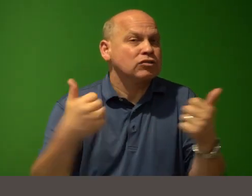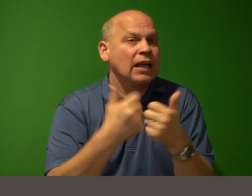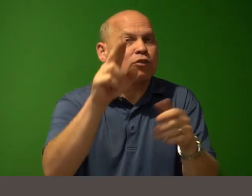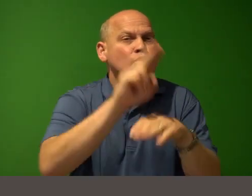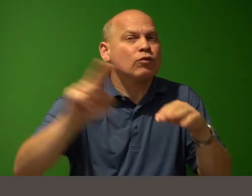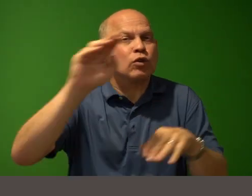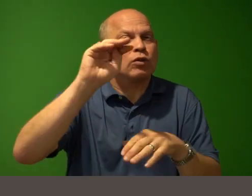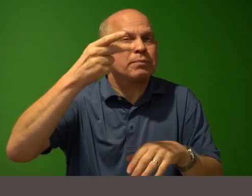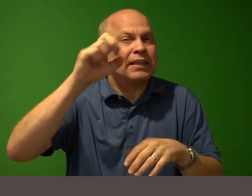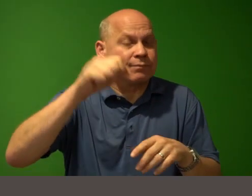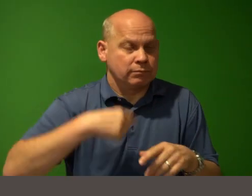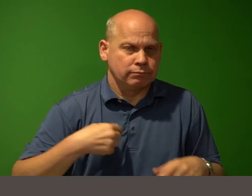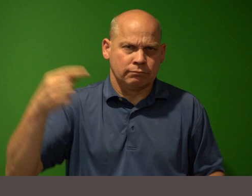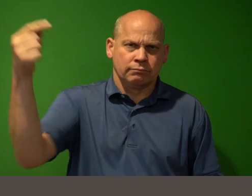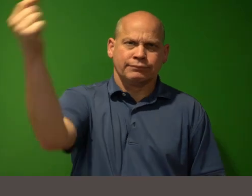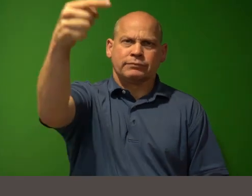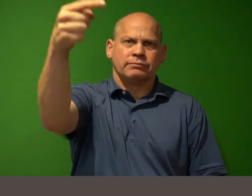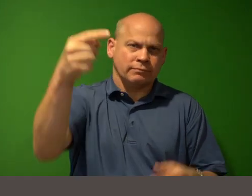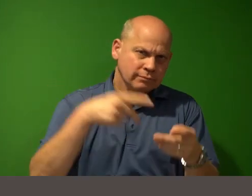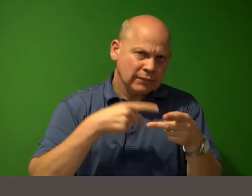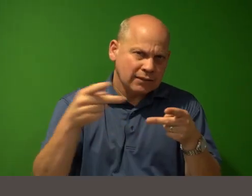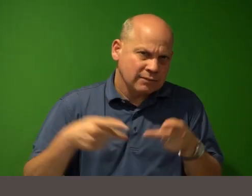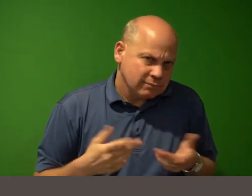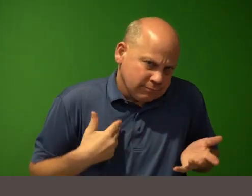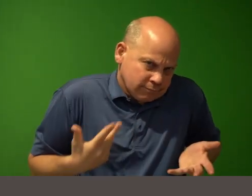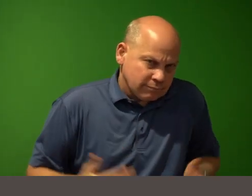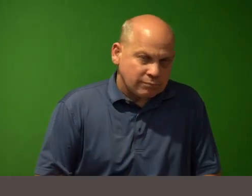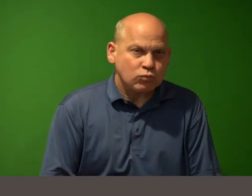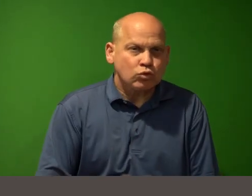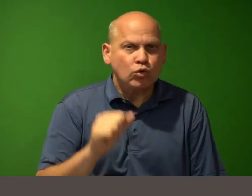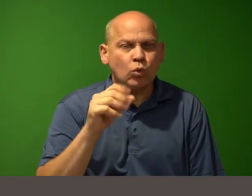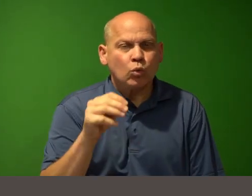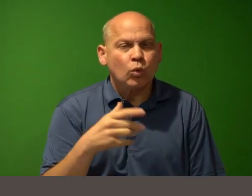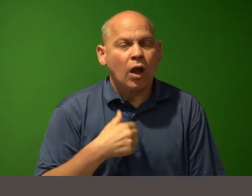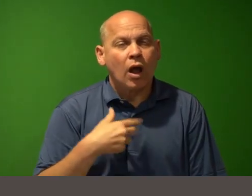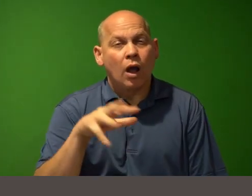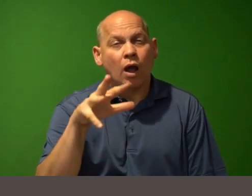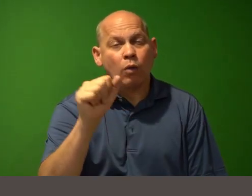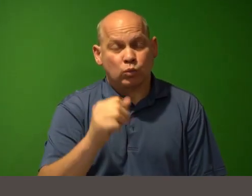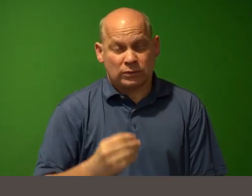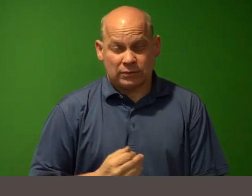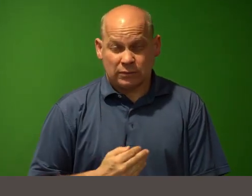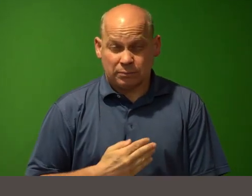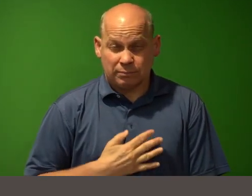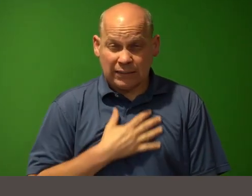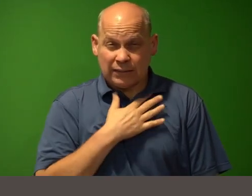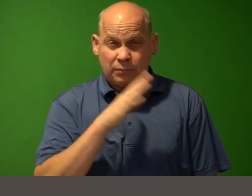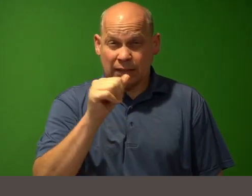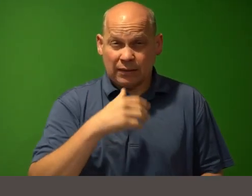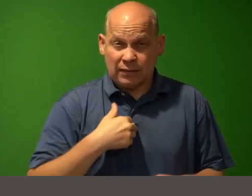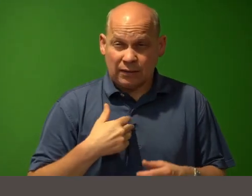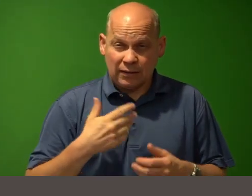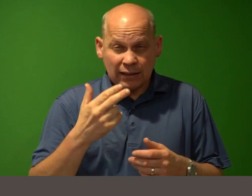first place. So I was inspired by my love of comic books and superheroes to do this